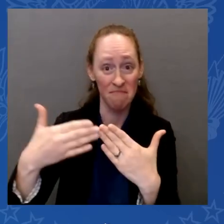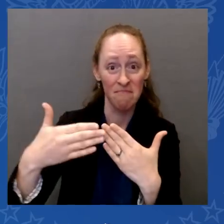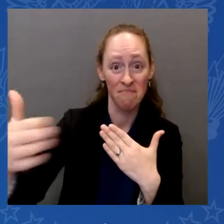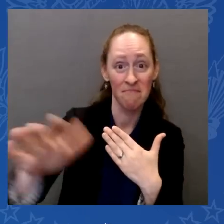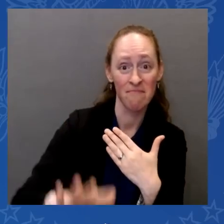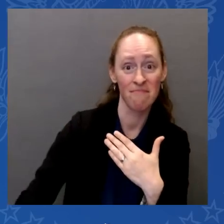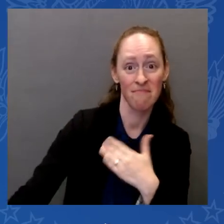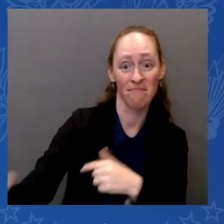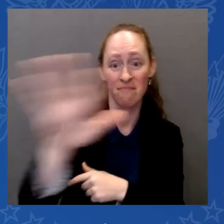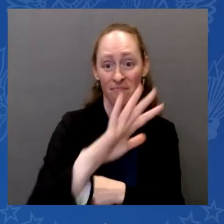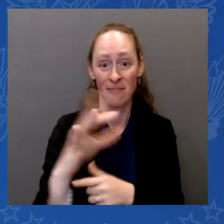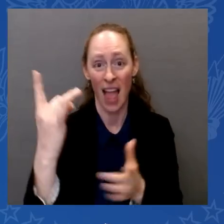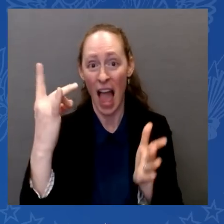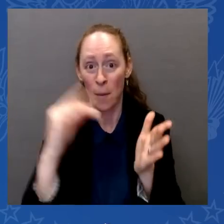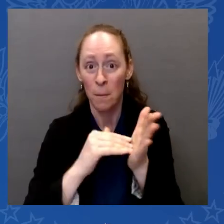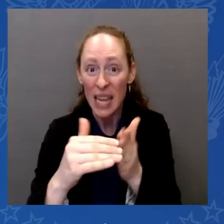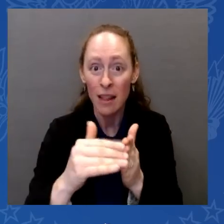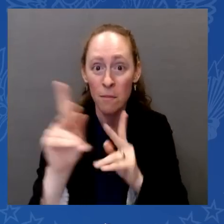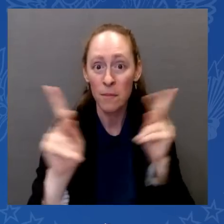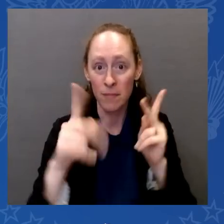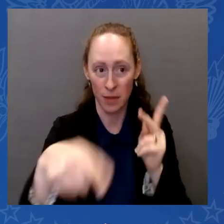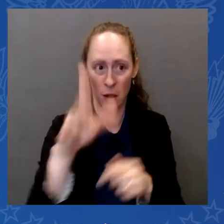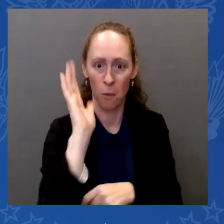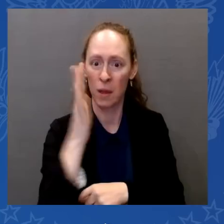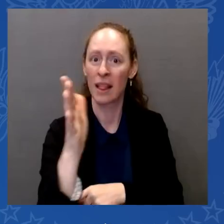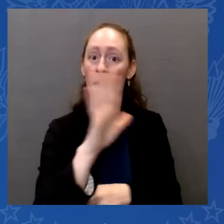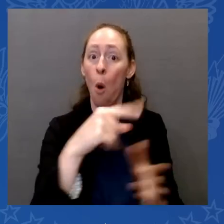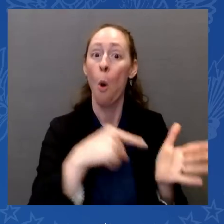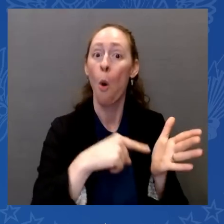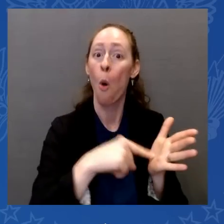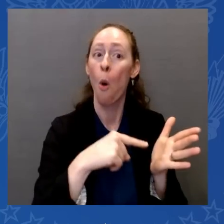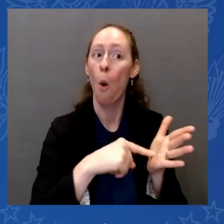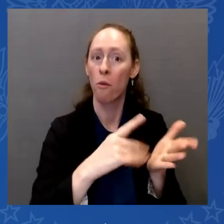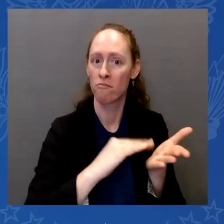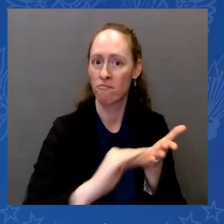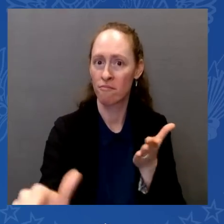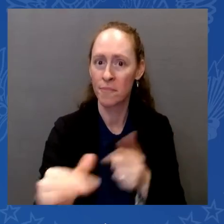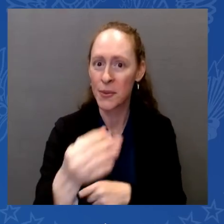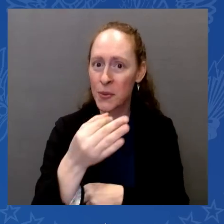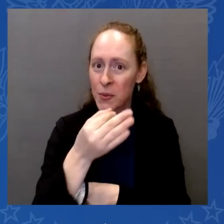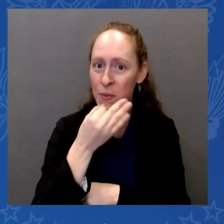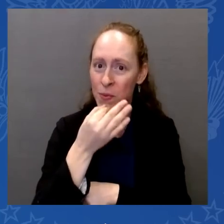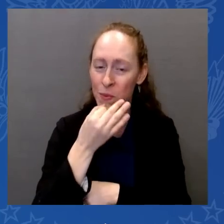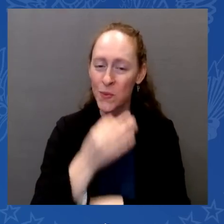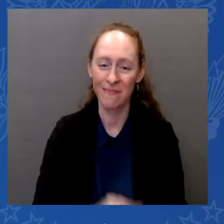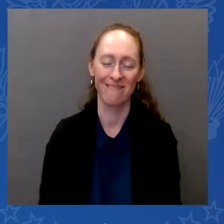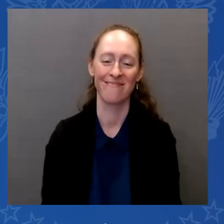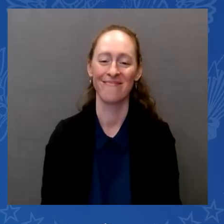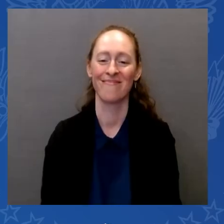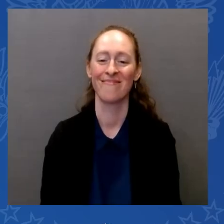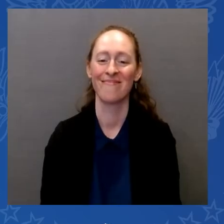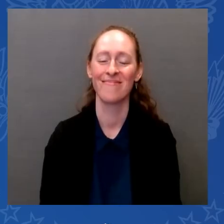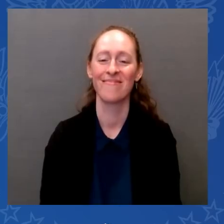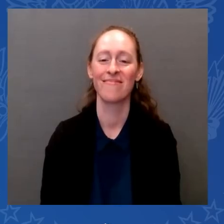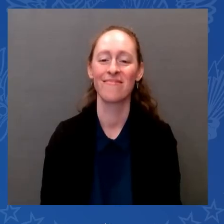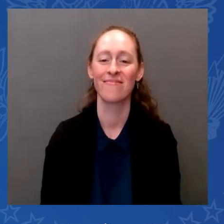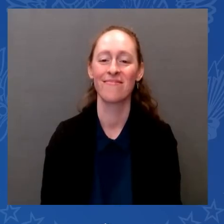It started today, with millions more who are going to have the opportunity to do it as well. As millions of people fill out the application,